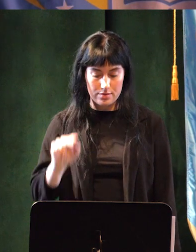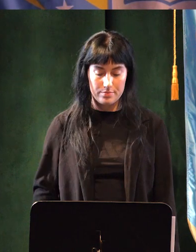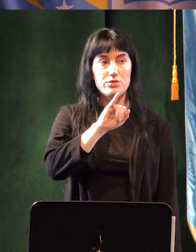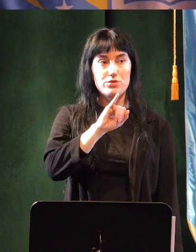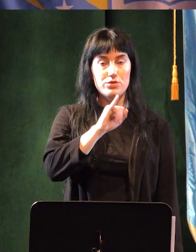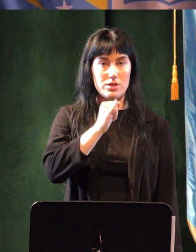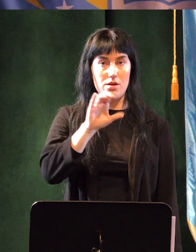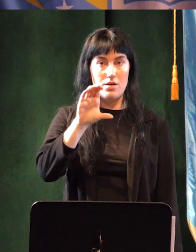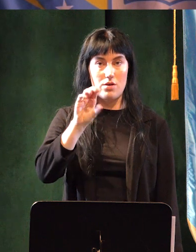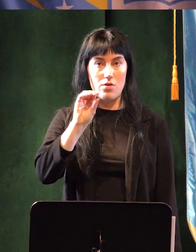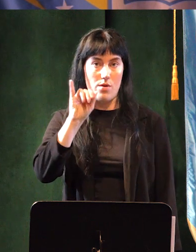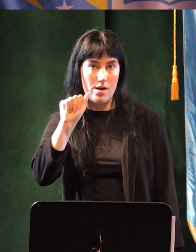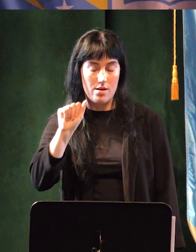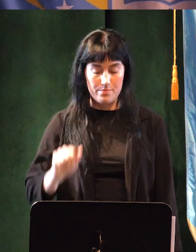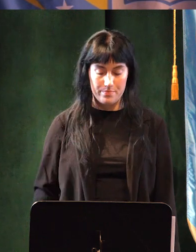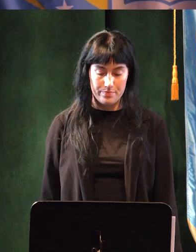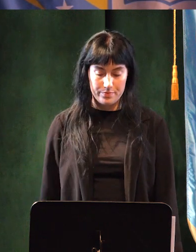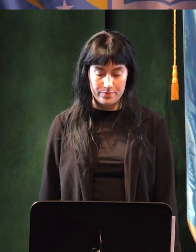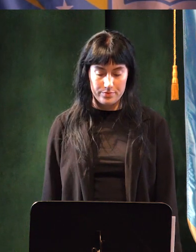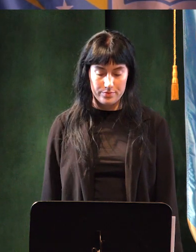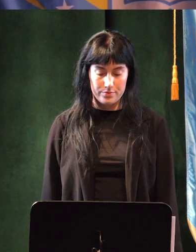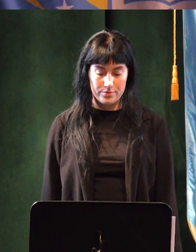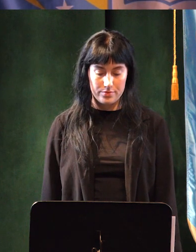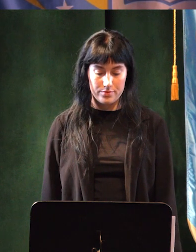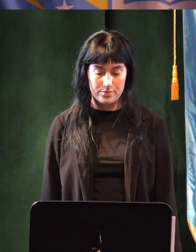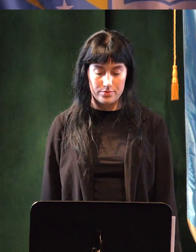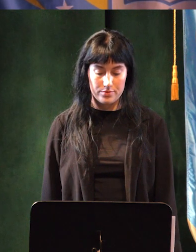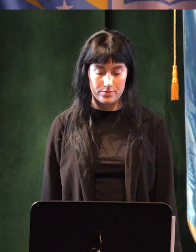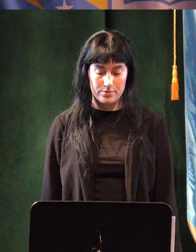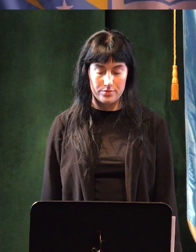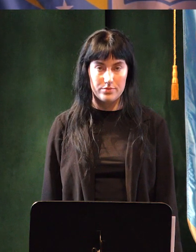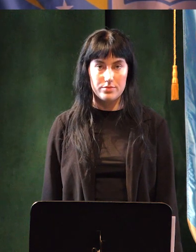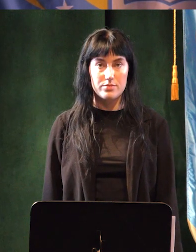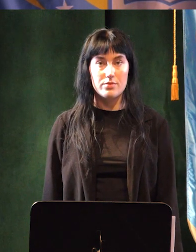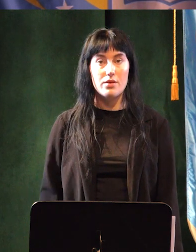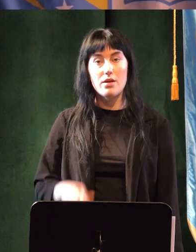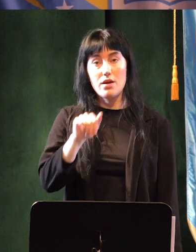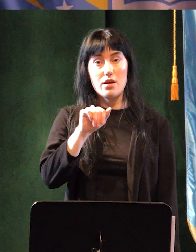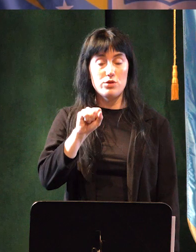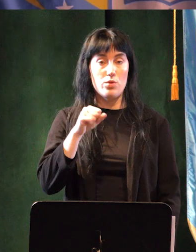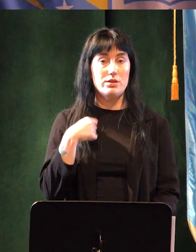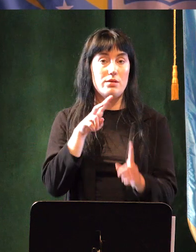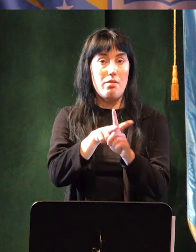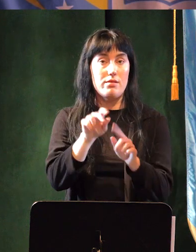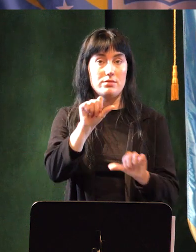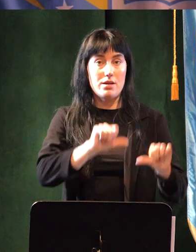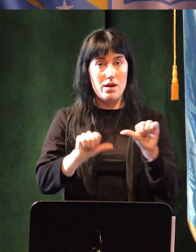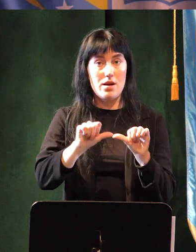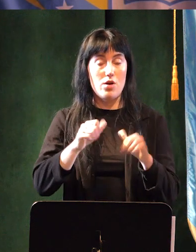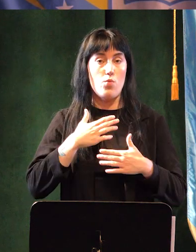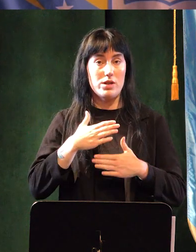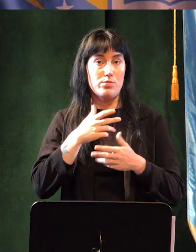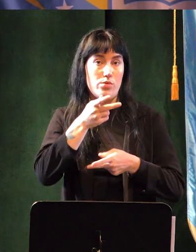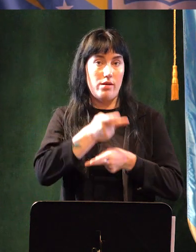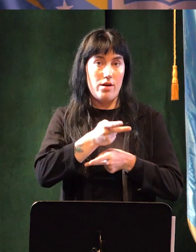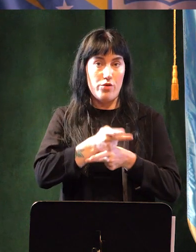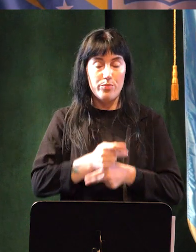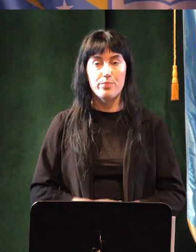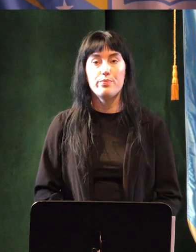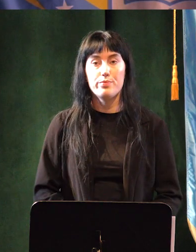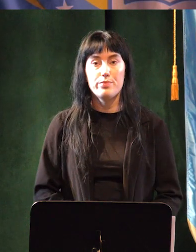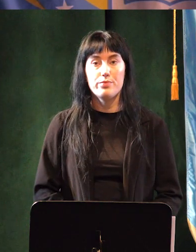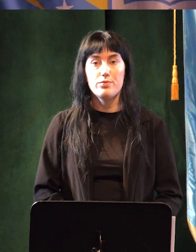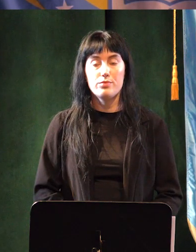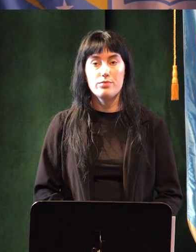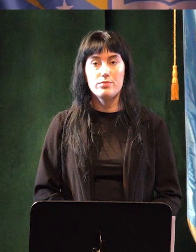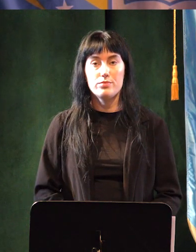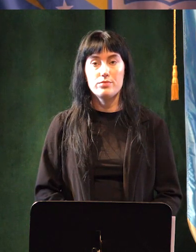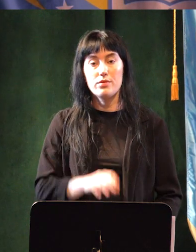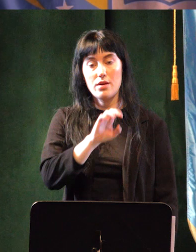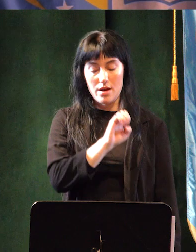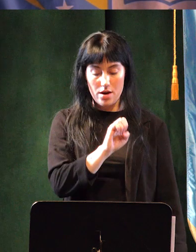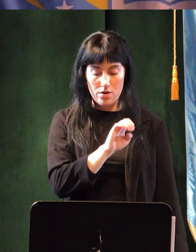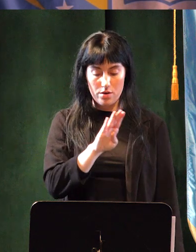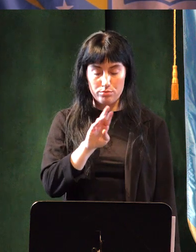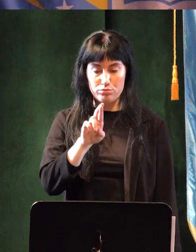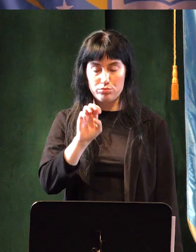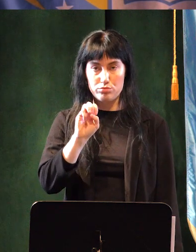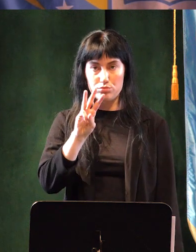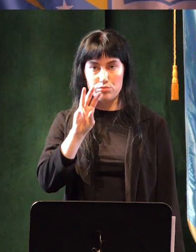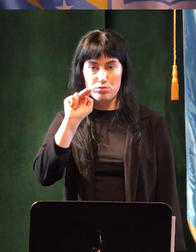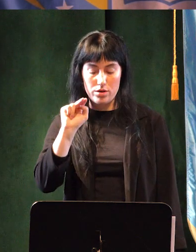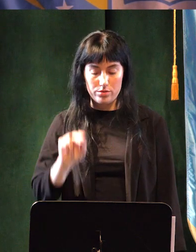Jessica Korea associate in applied science respiratory care Erica brown